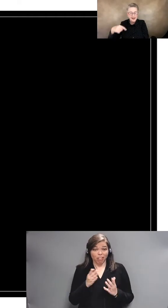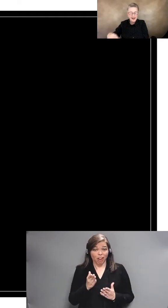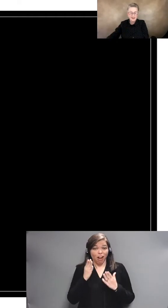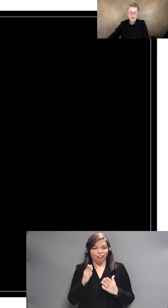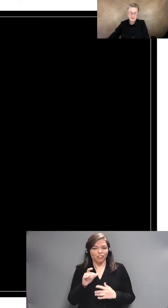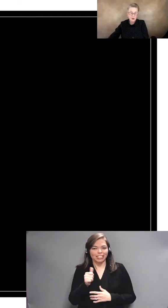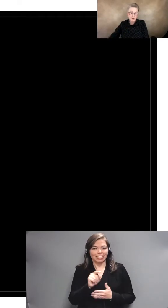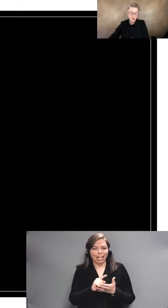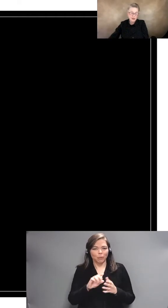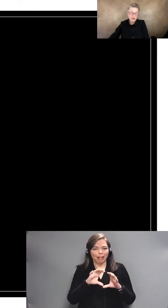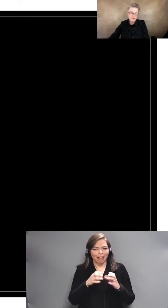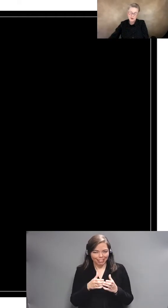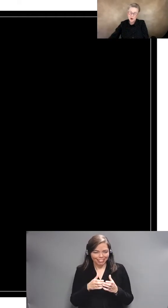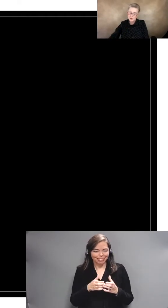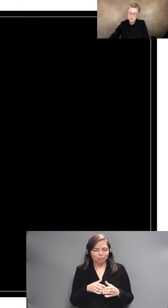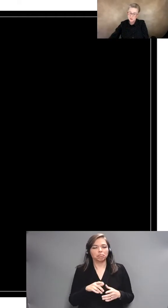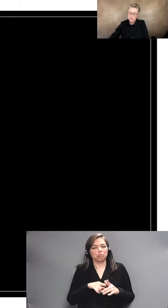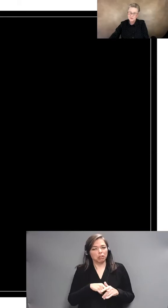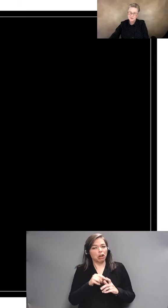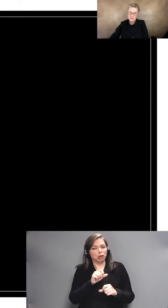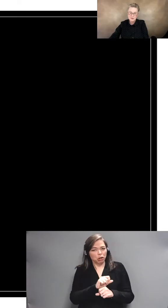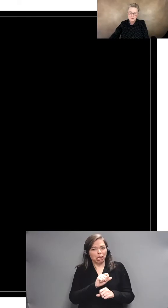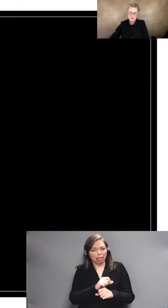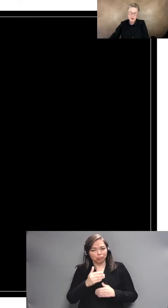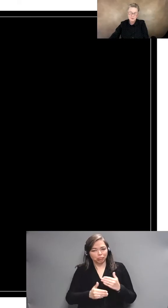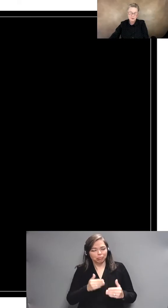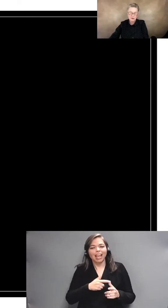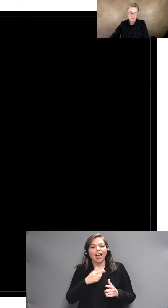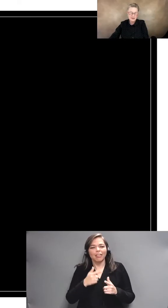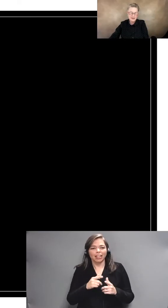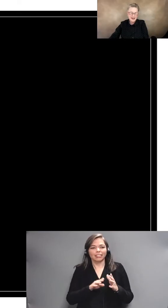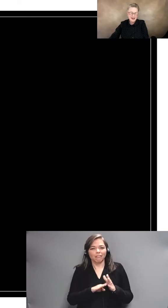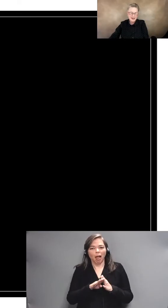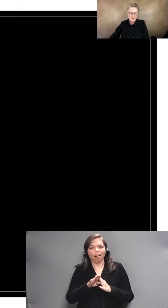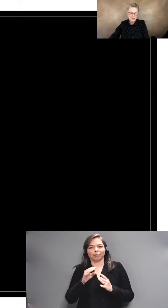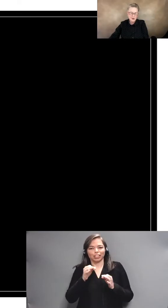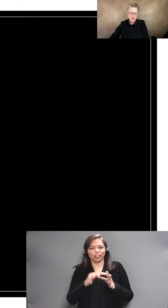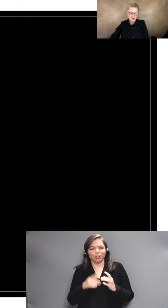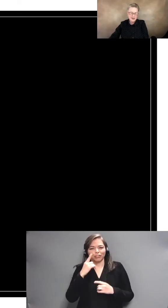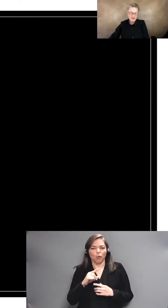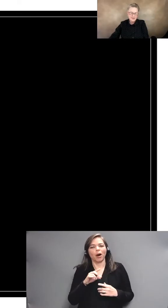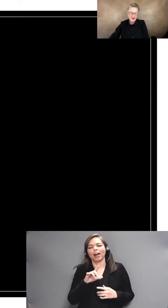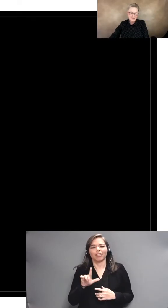and they started working and they got interpreters for the Leadership Training Program and so I think